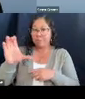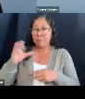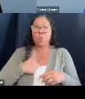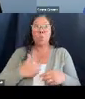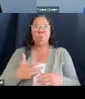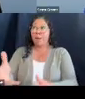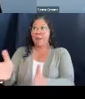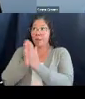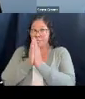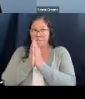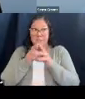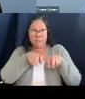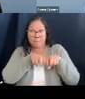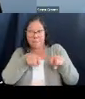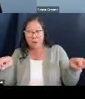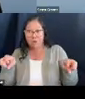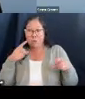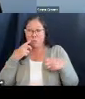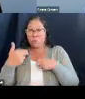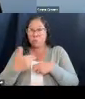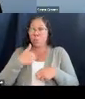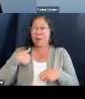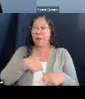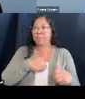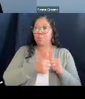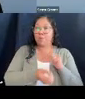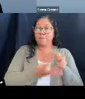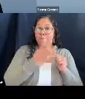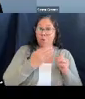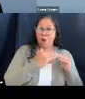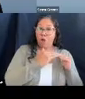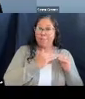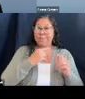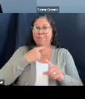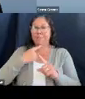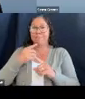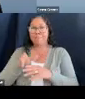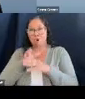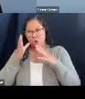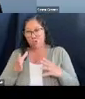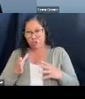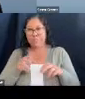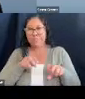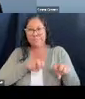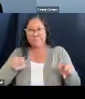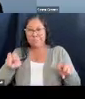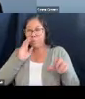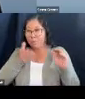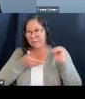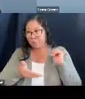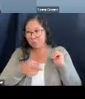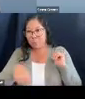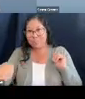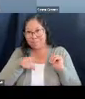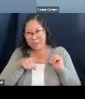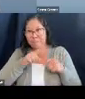us today with four colleagues and partners. Um, and we will introduce them as we open our panel,